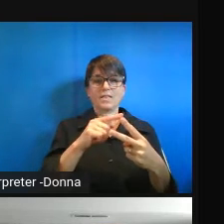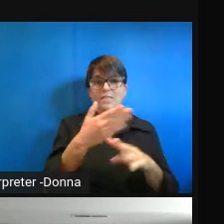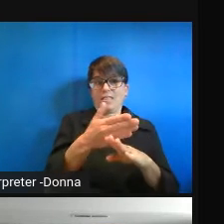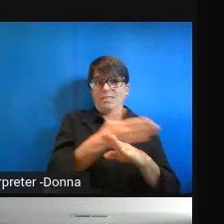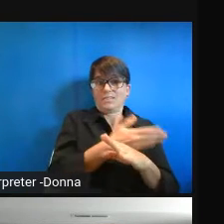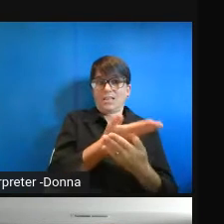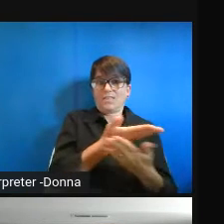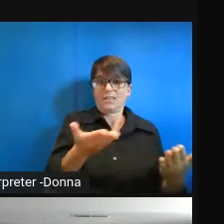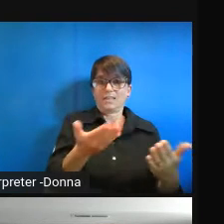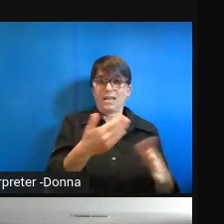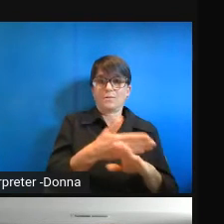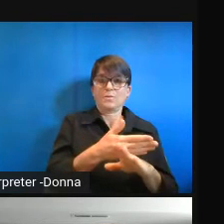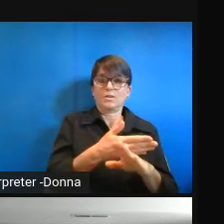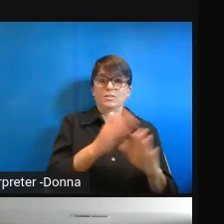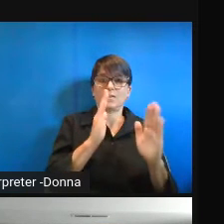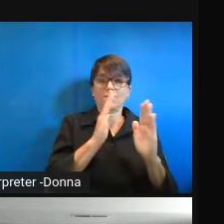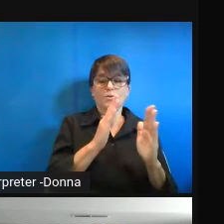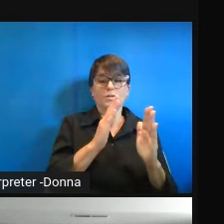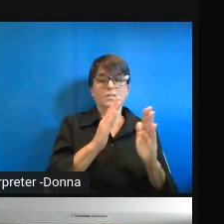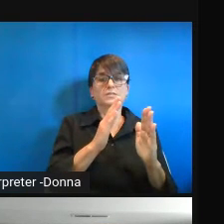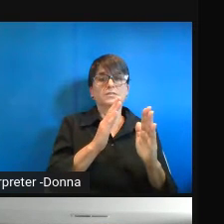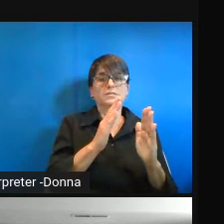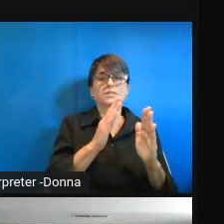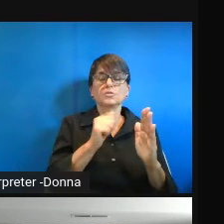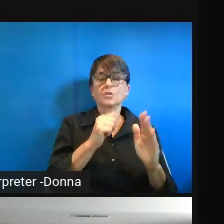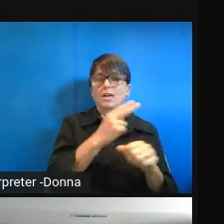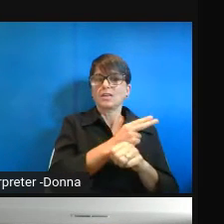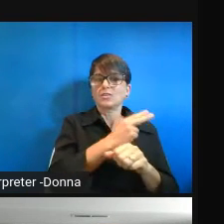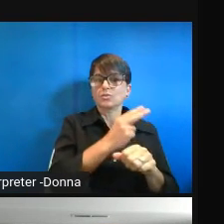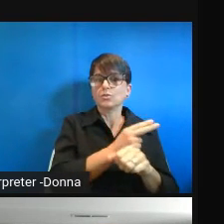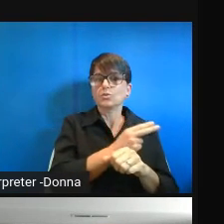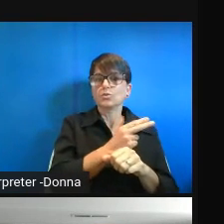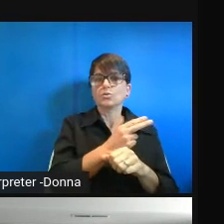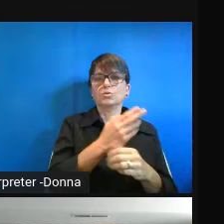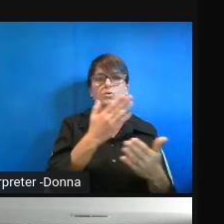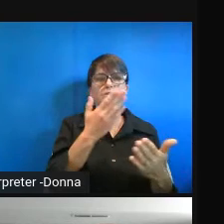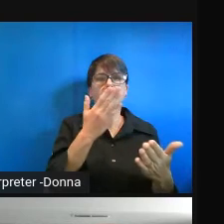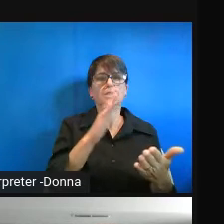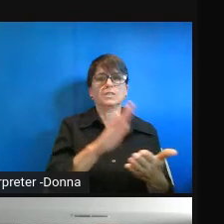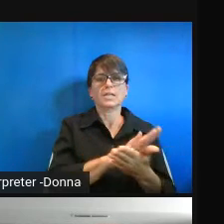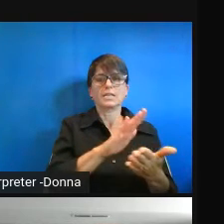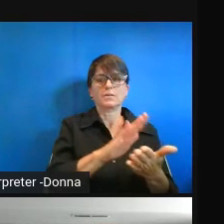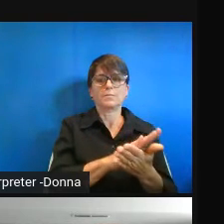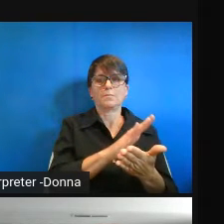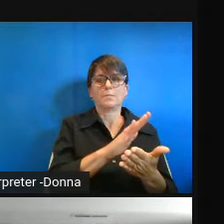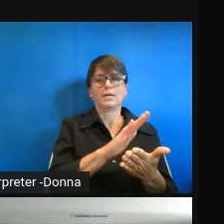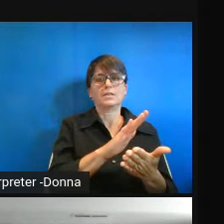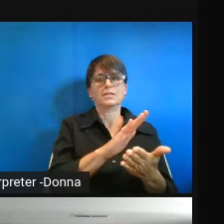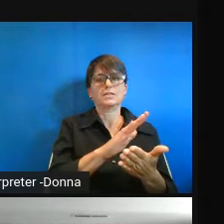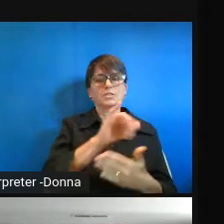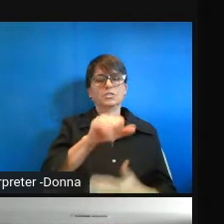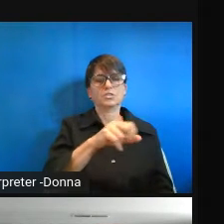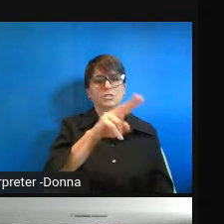the dialog was opened. You can use the document.active element JavaScript for this,